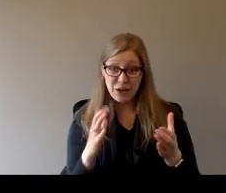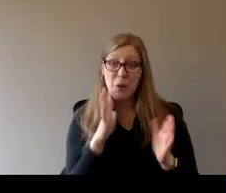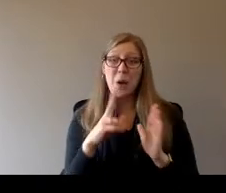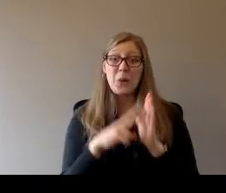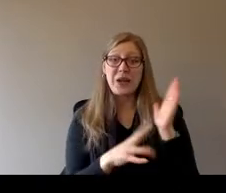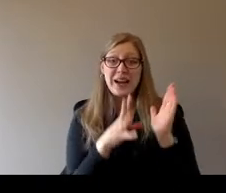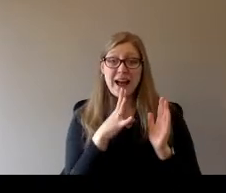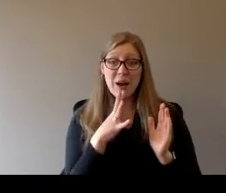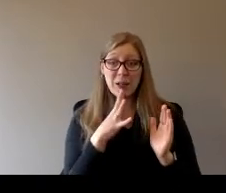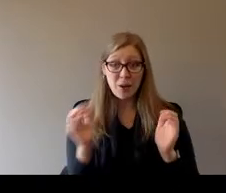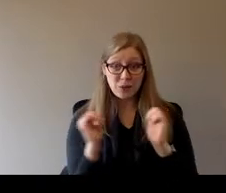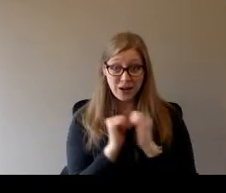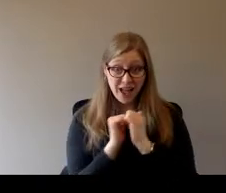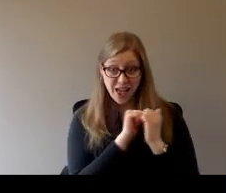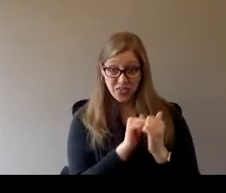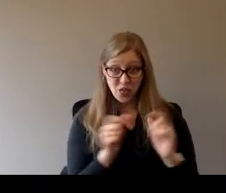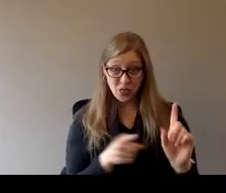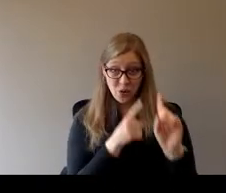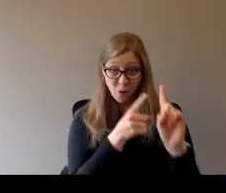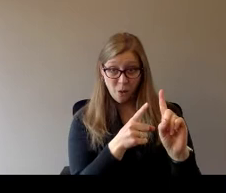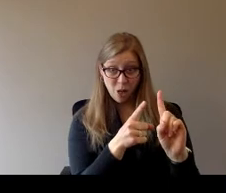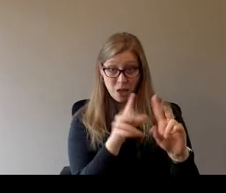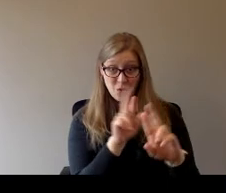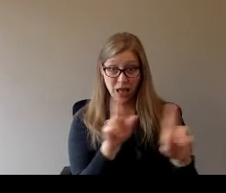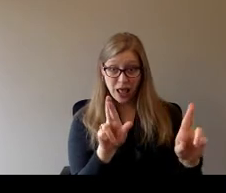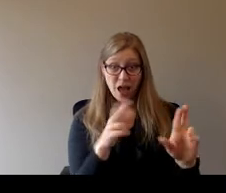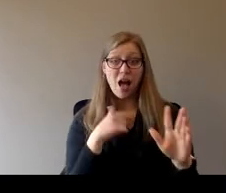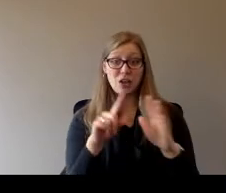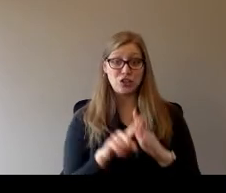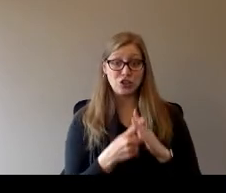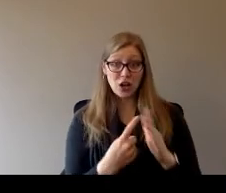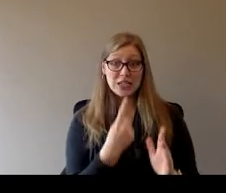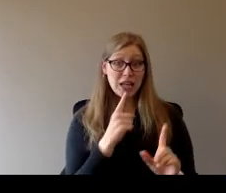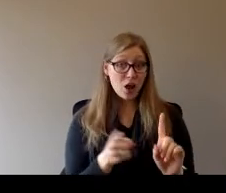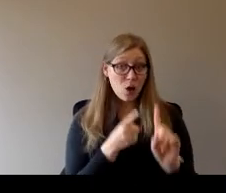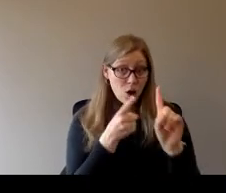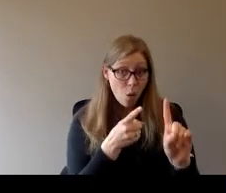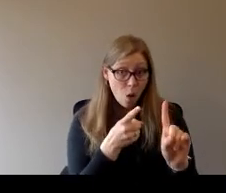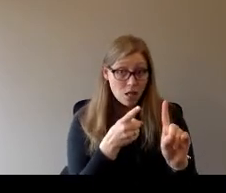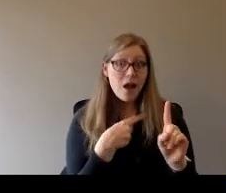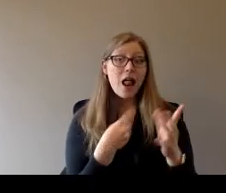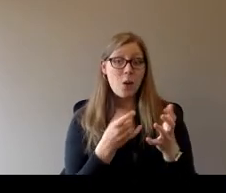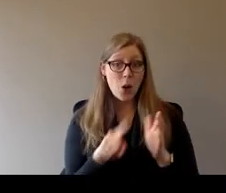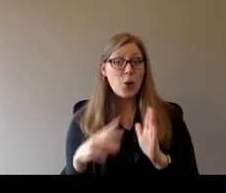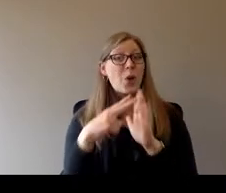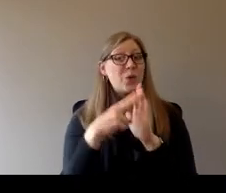So I'll go ahead and start and say go and I want you to read with me what our goal is.